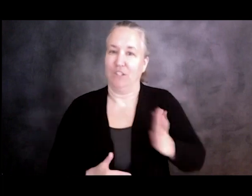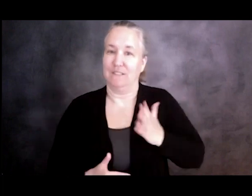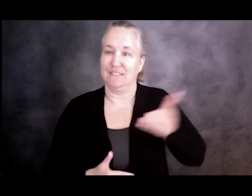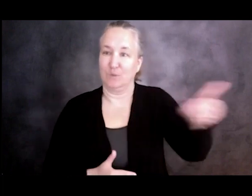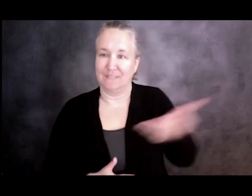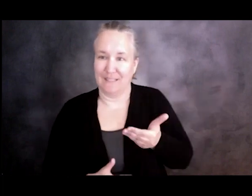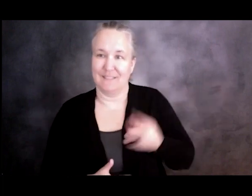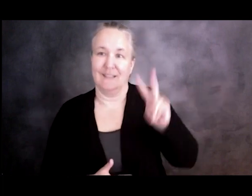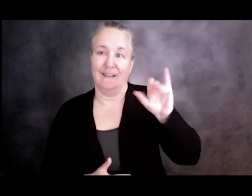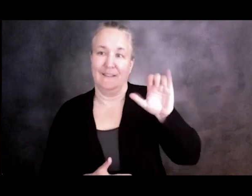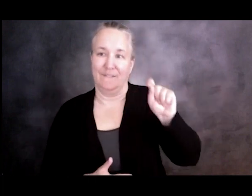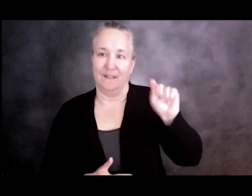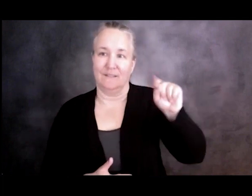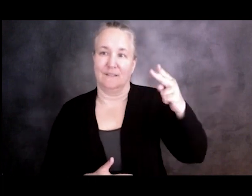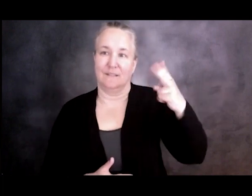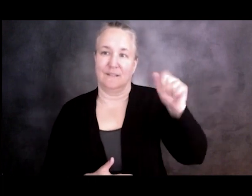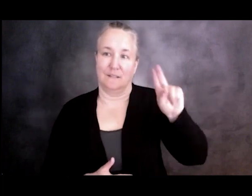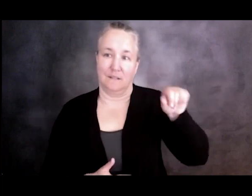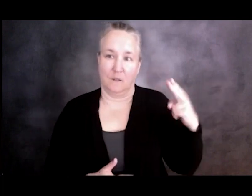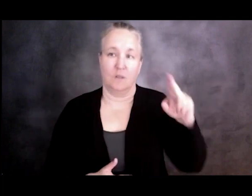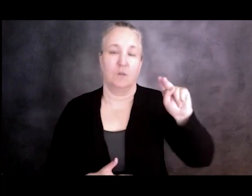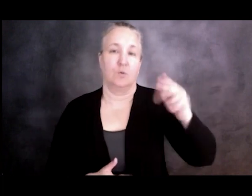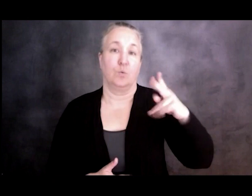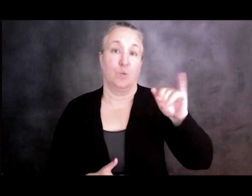Viet Thanh Nguyen and his family came to the United States